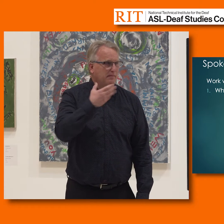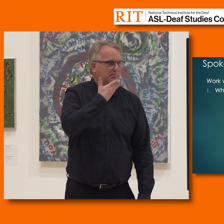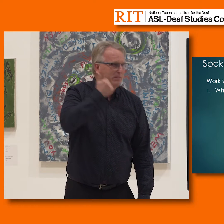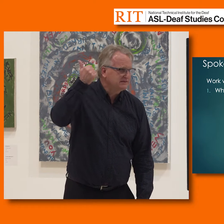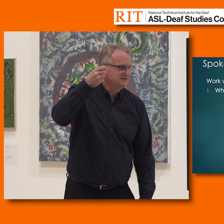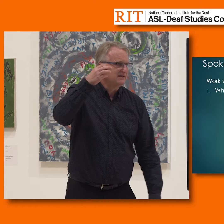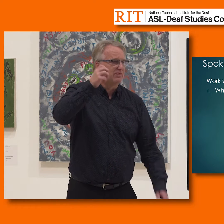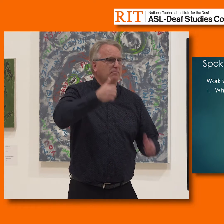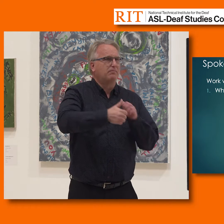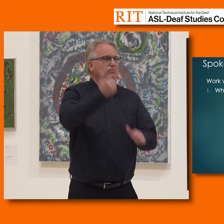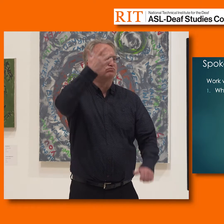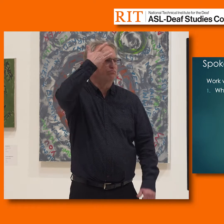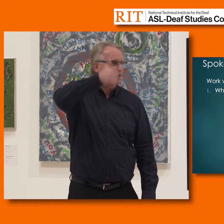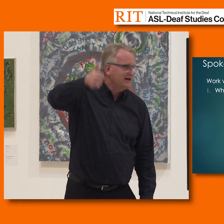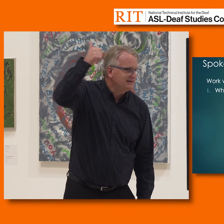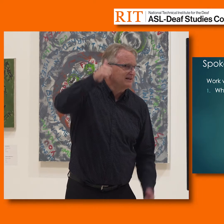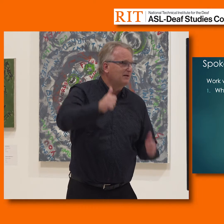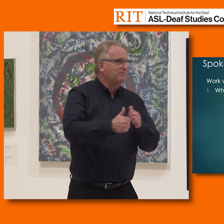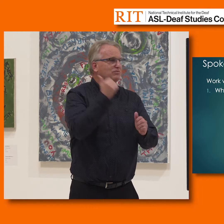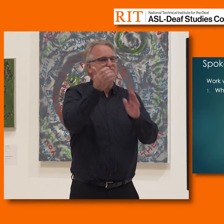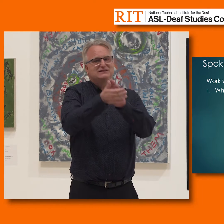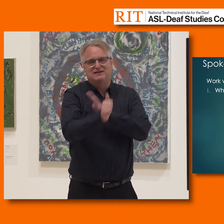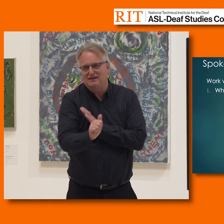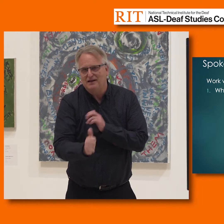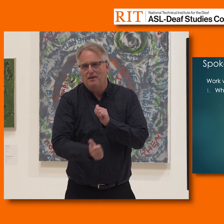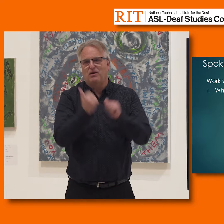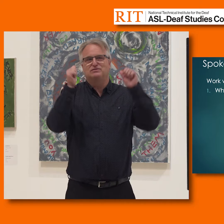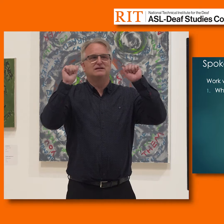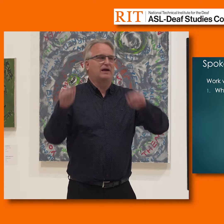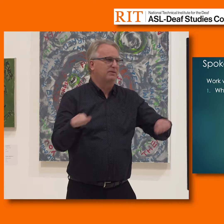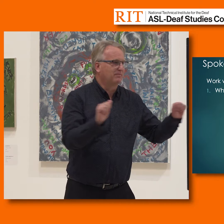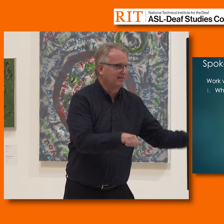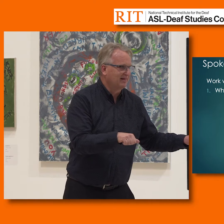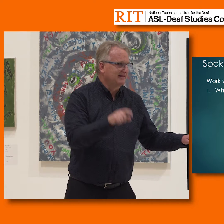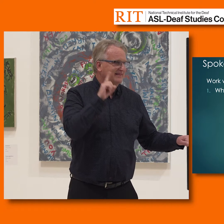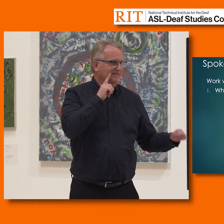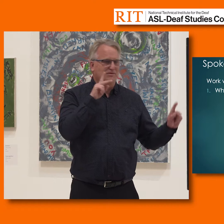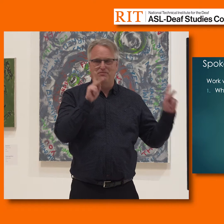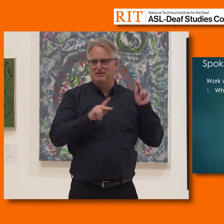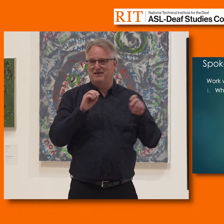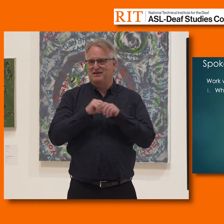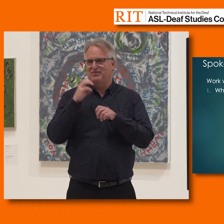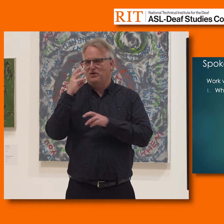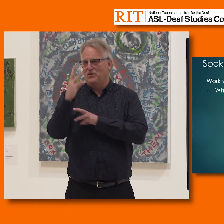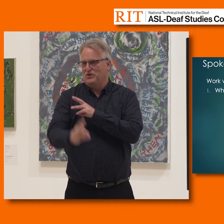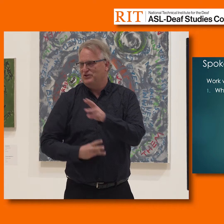So, you have the best of the most brilliant and brightest, skilled and capable students here.